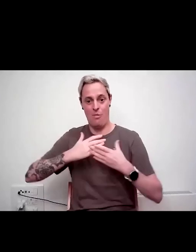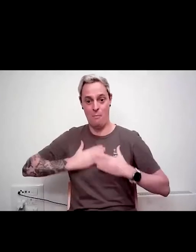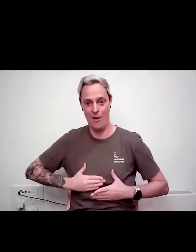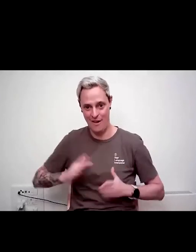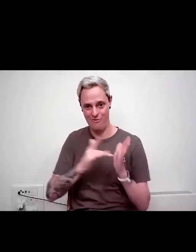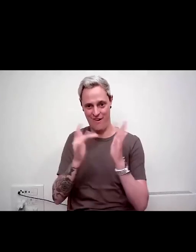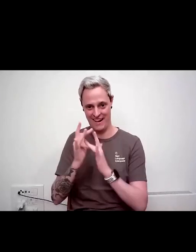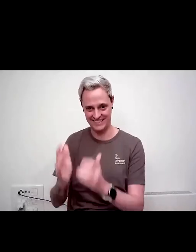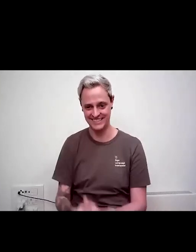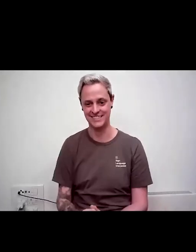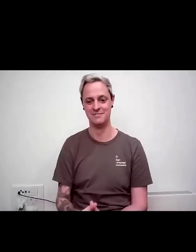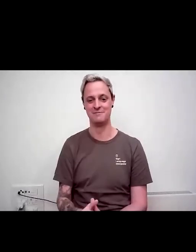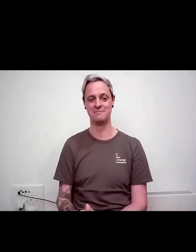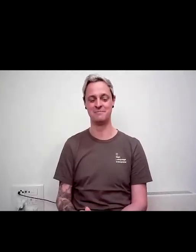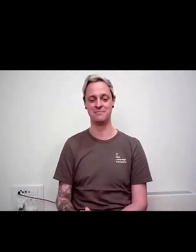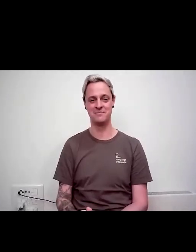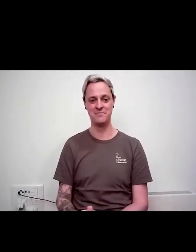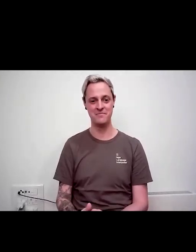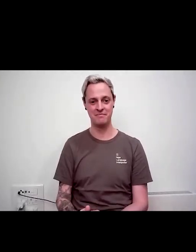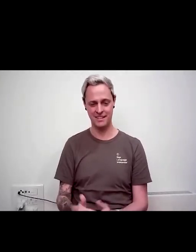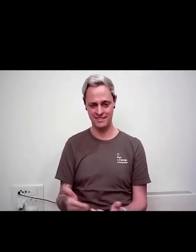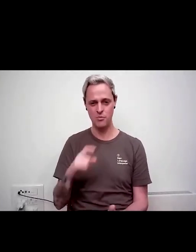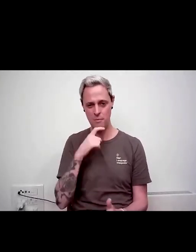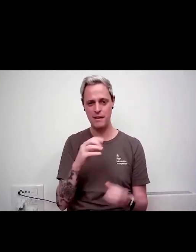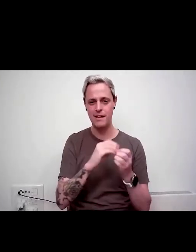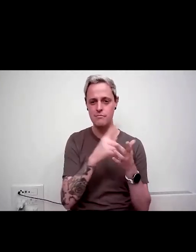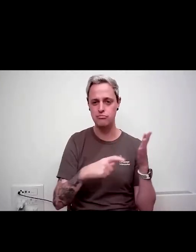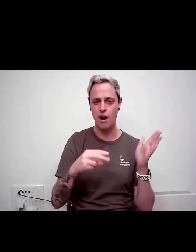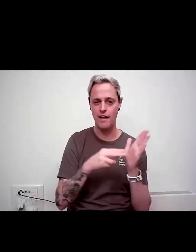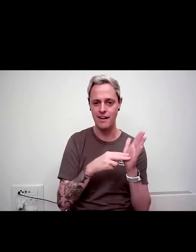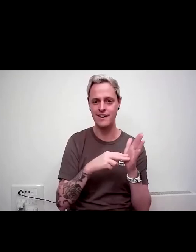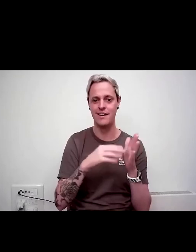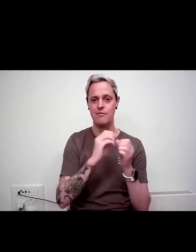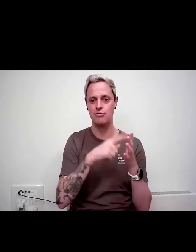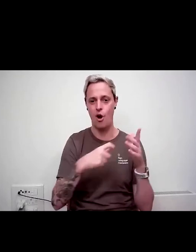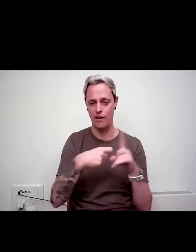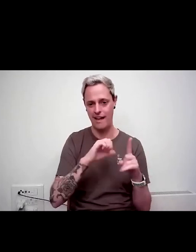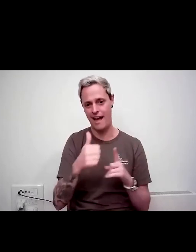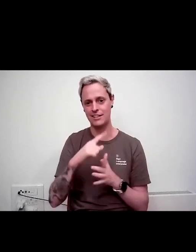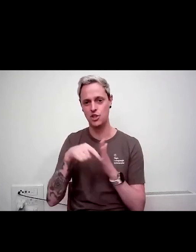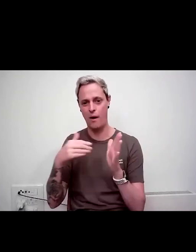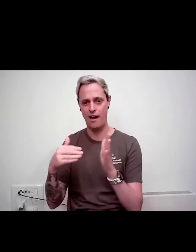and we'll be hearing from Brian Brock and Joanna Leidenhag a little later.